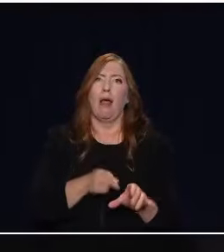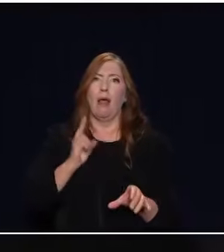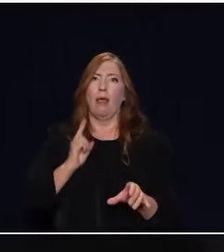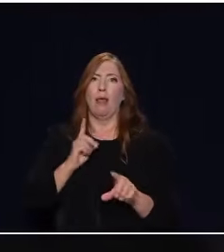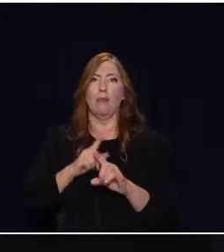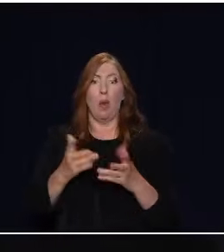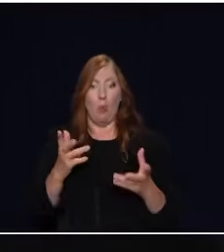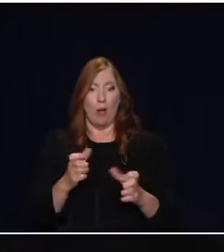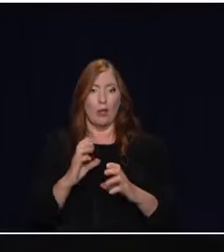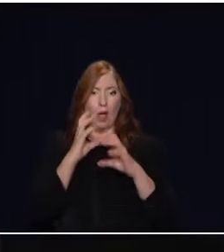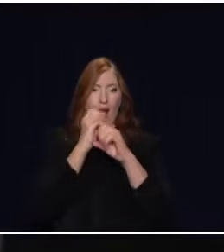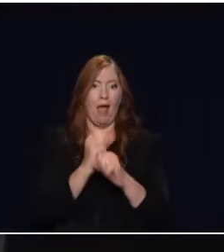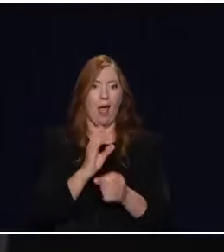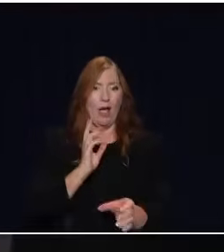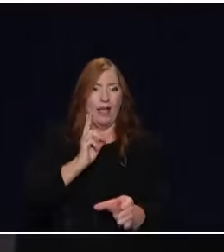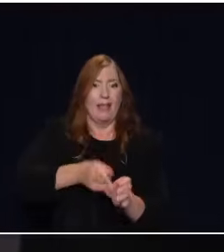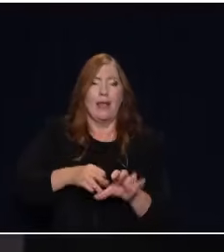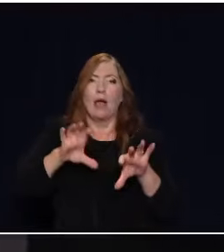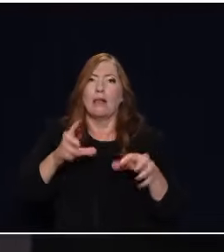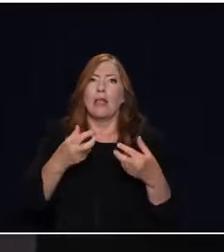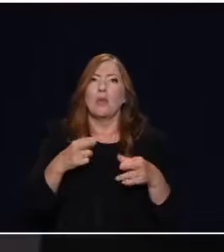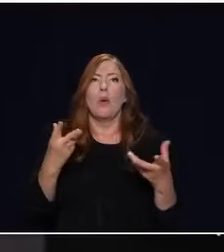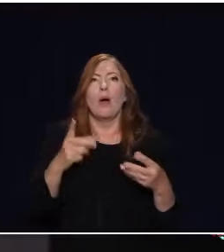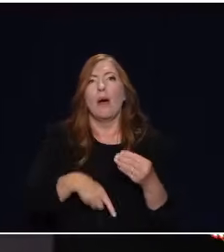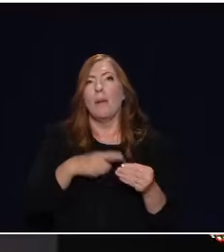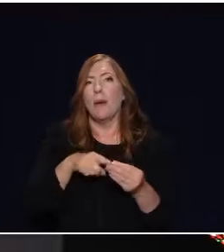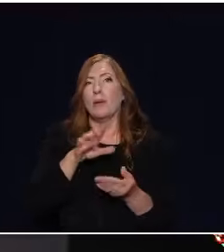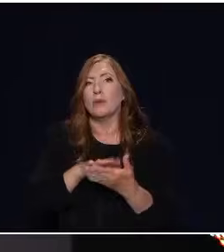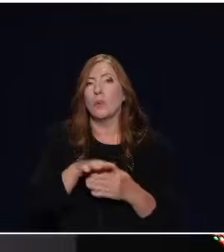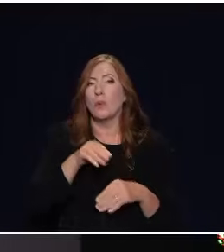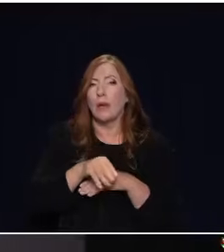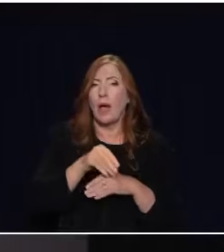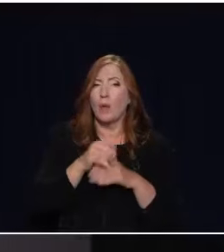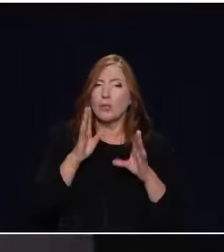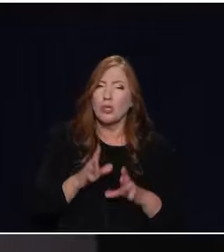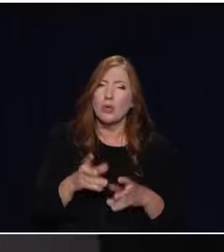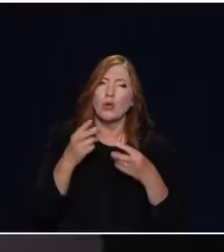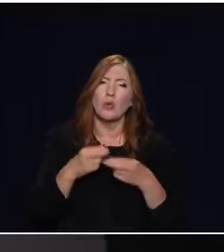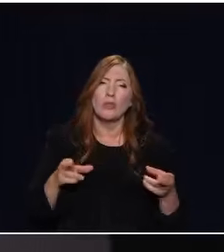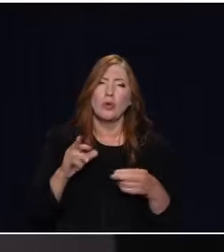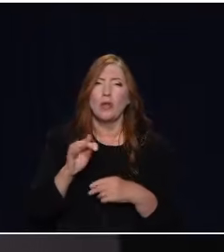TEACHERS SUPPORT, IMPORTANT FOR KEEPING TEACHERS IN THE CLASSROOM AND WANTING TO GO INTO